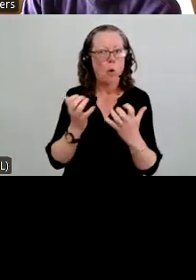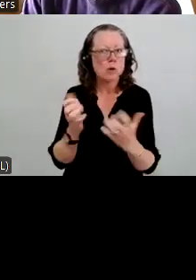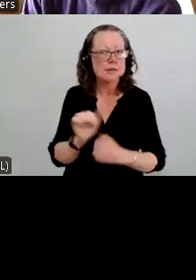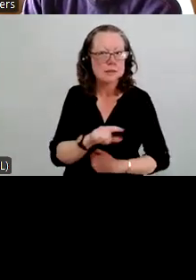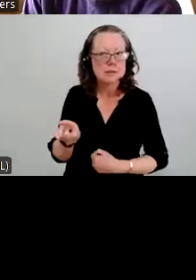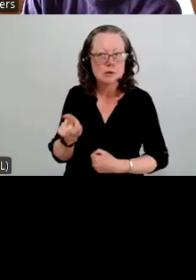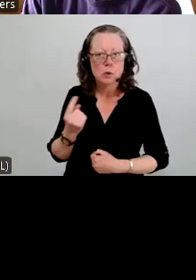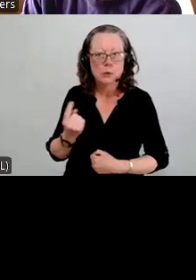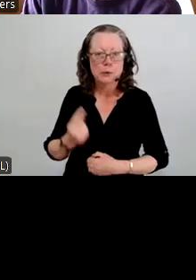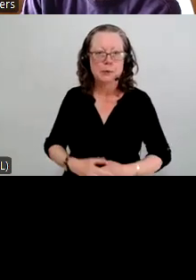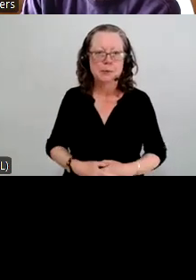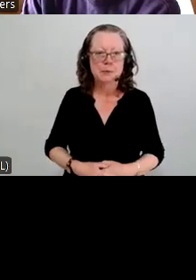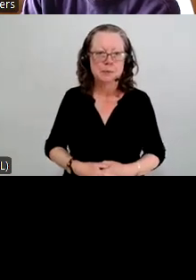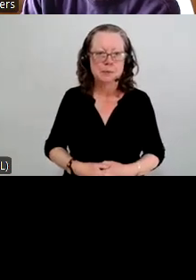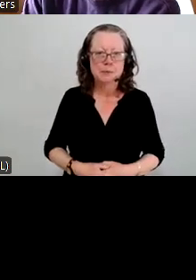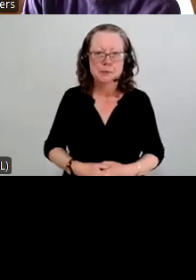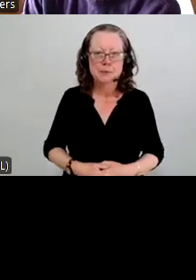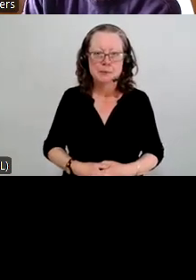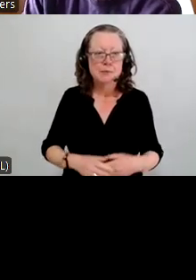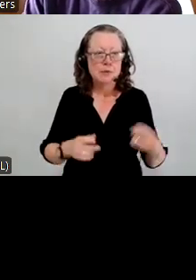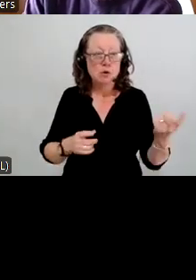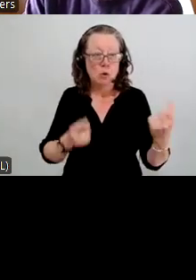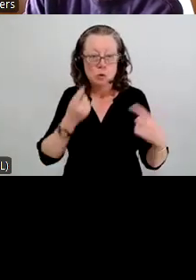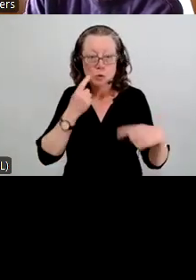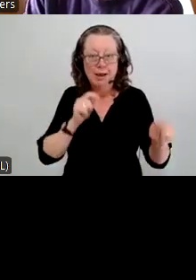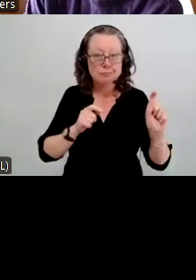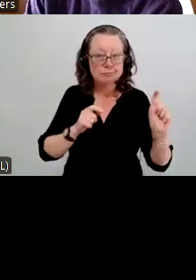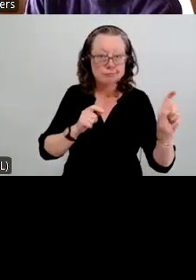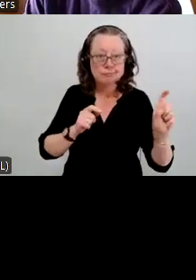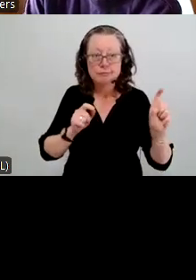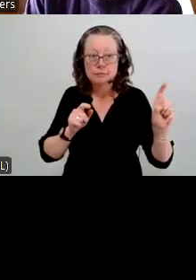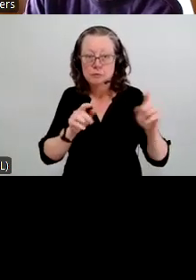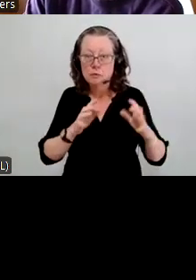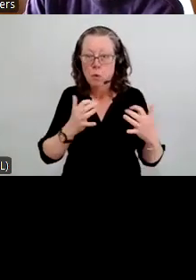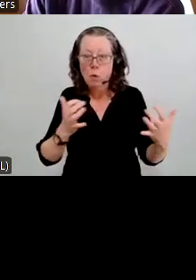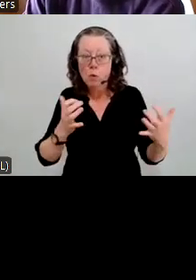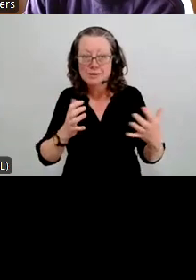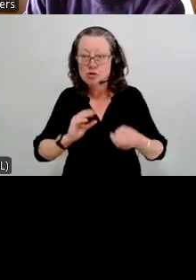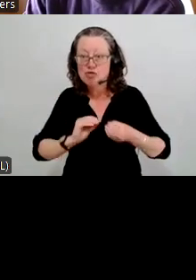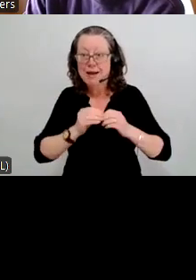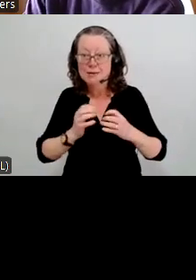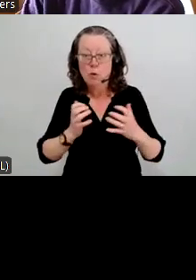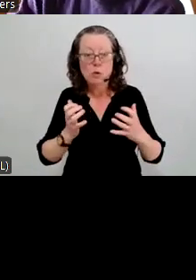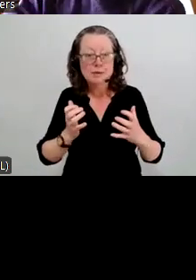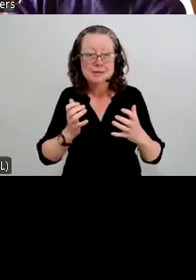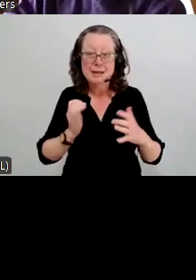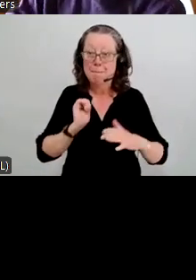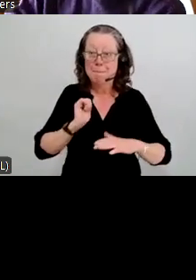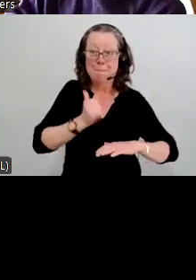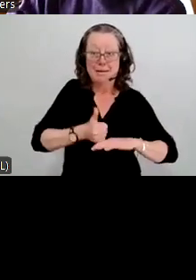We can click Audiences, and we can create audiences based on the information that we're seeing in our pixel. We can choose the website events,